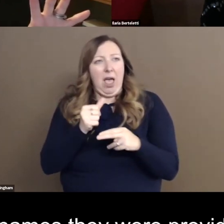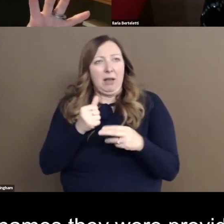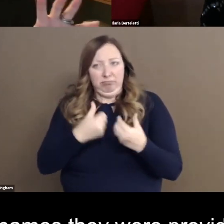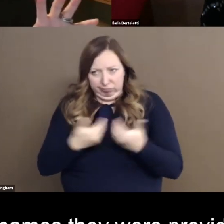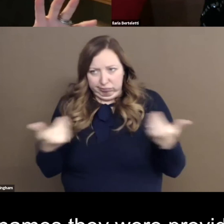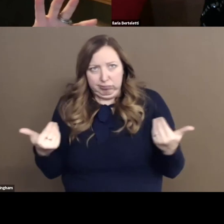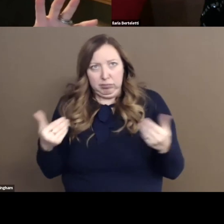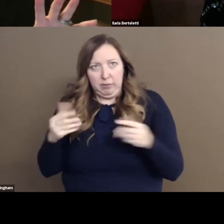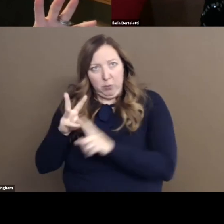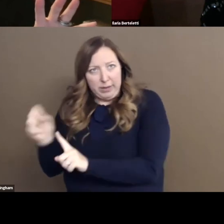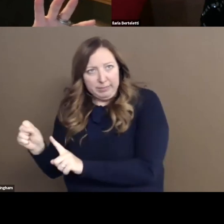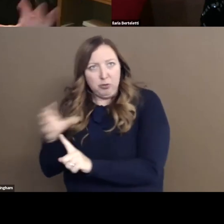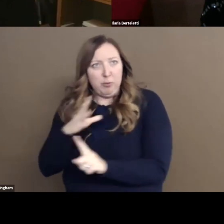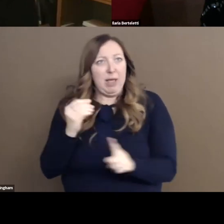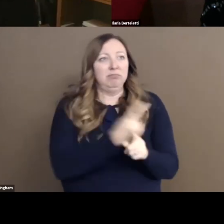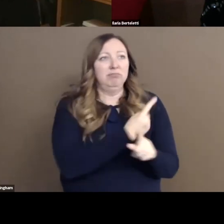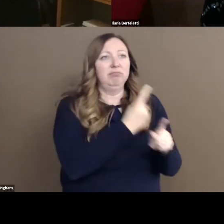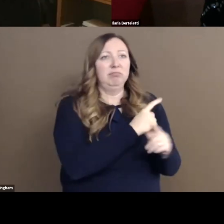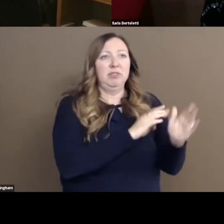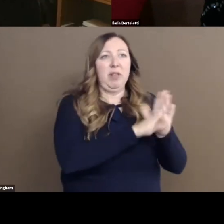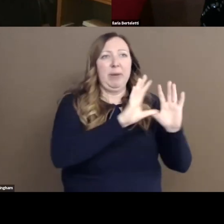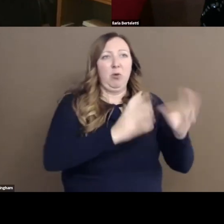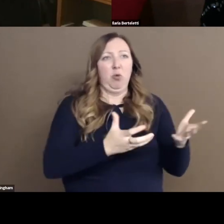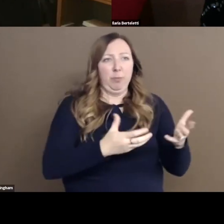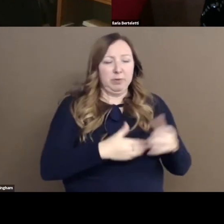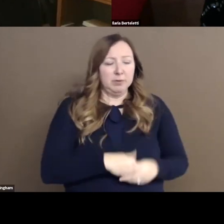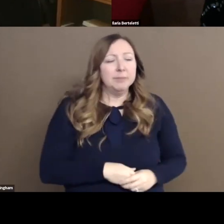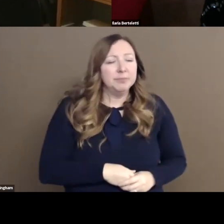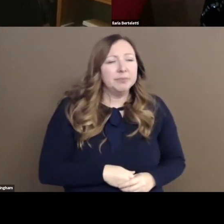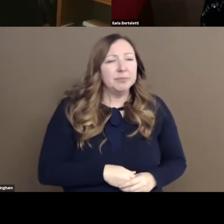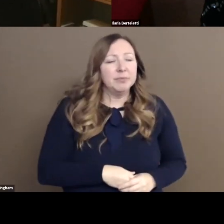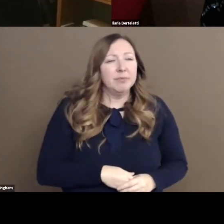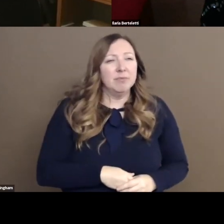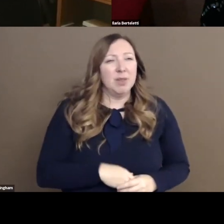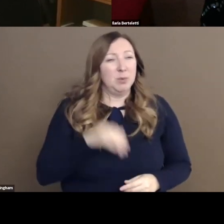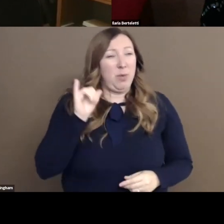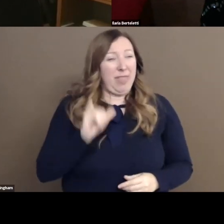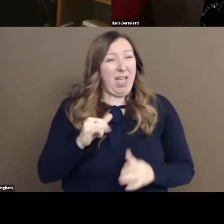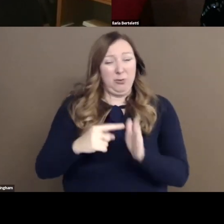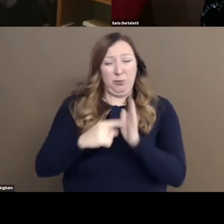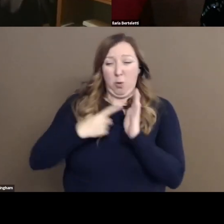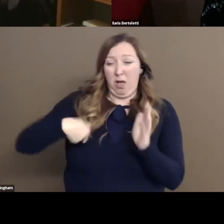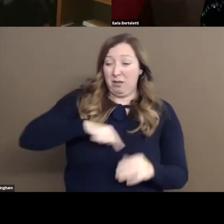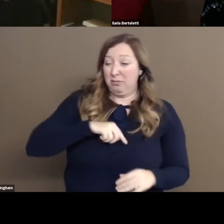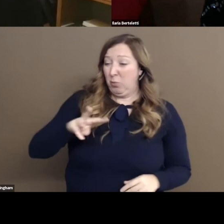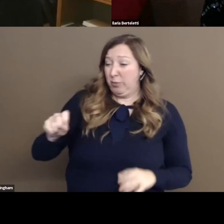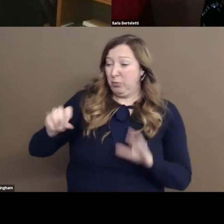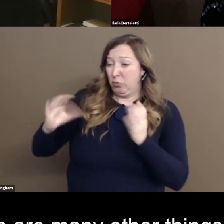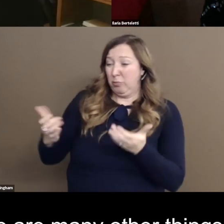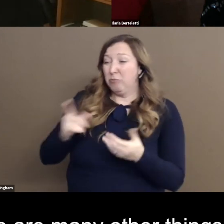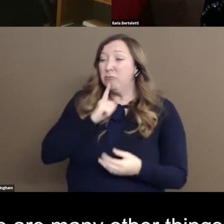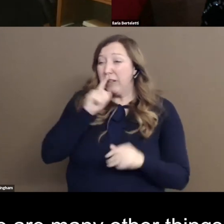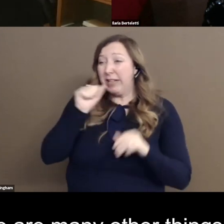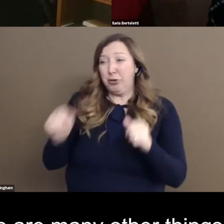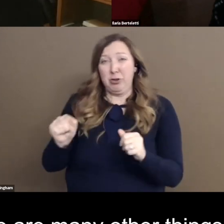answers so that suggests to us that they really are recognizing the object and of course